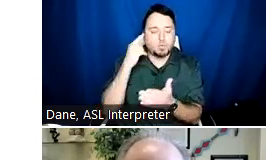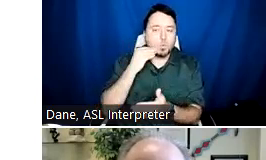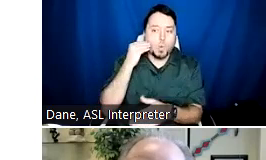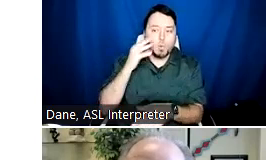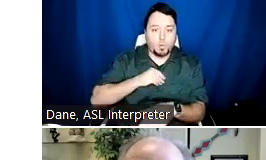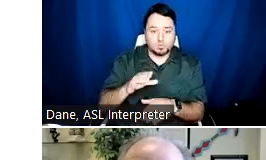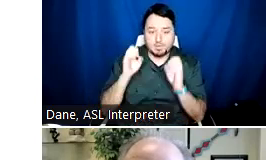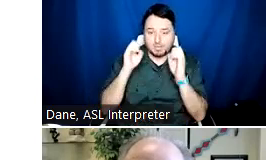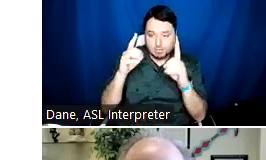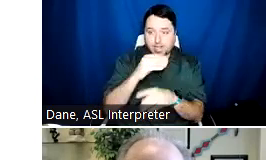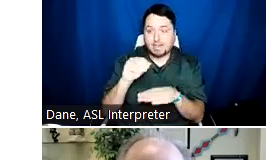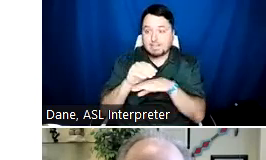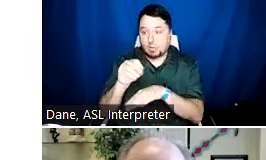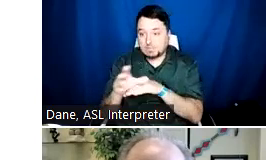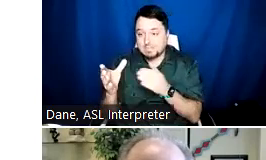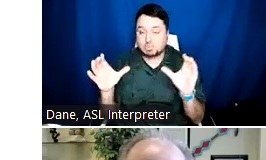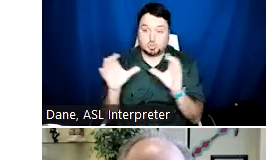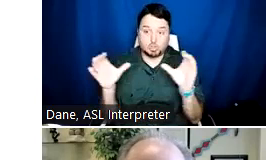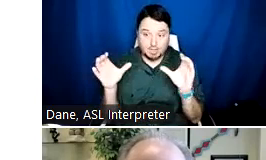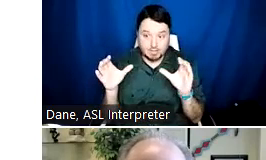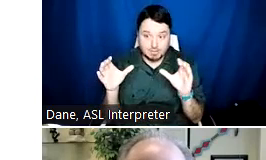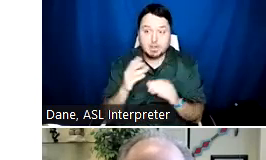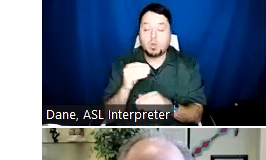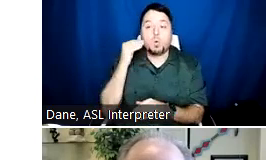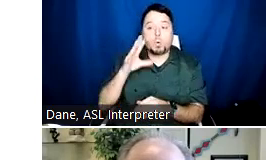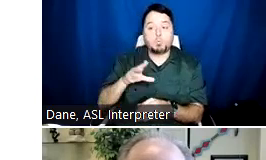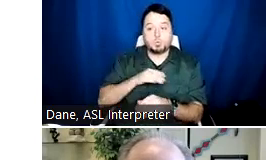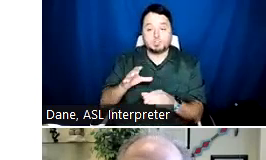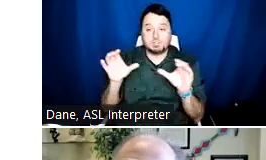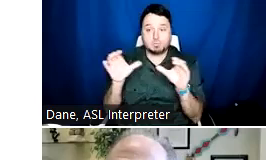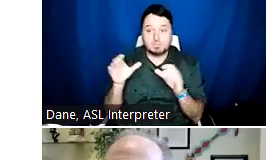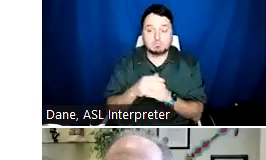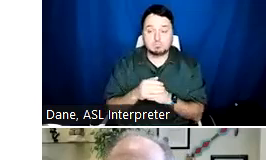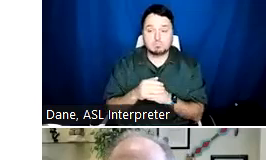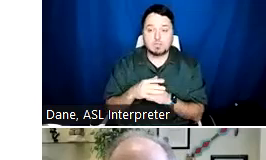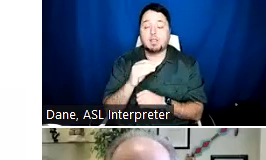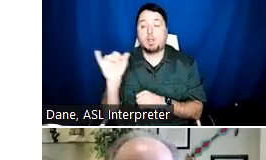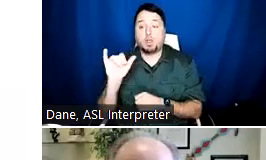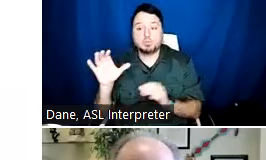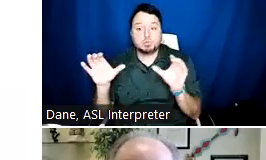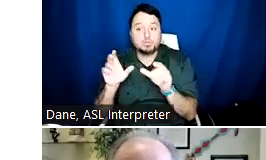and Counseling certified in Homeownership Counseling, and a Certified Professional Coach